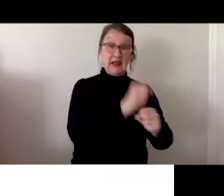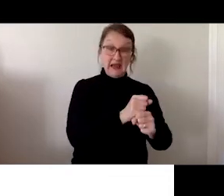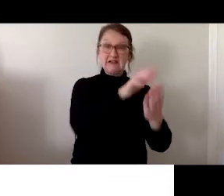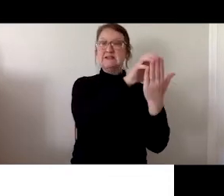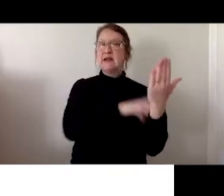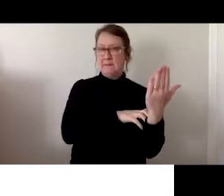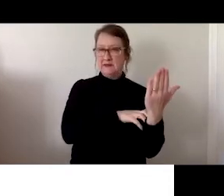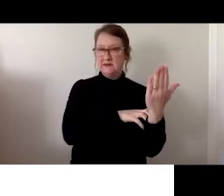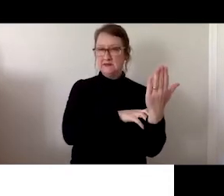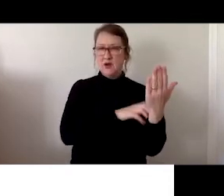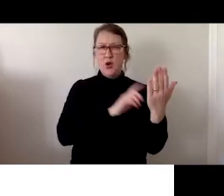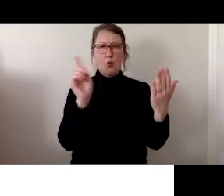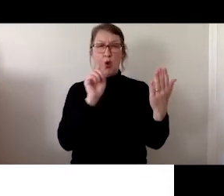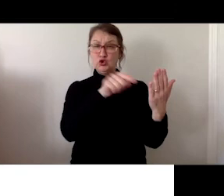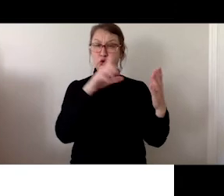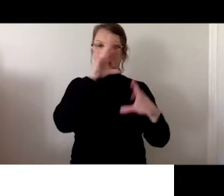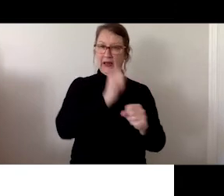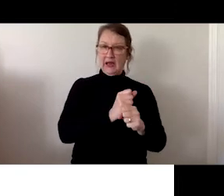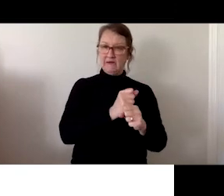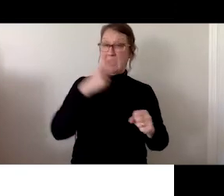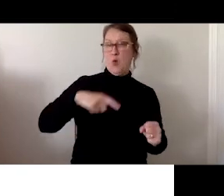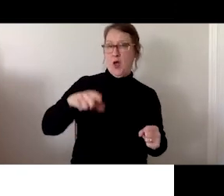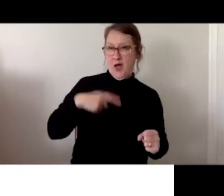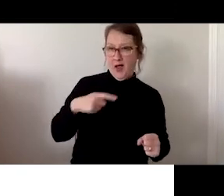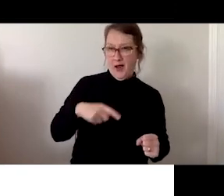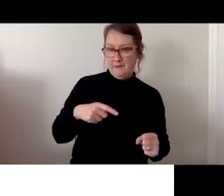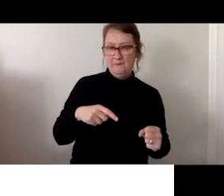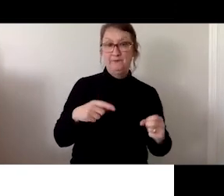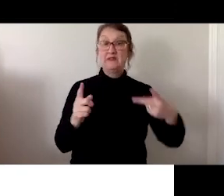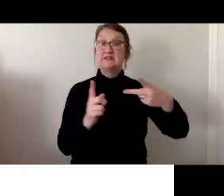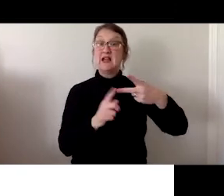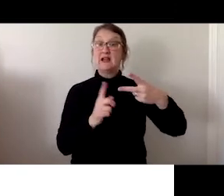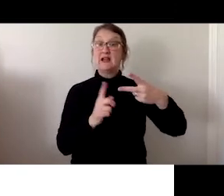Why does your organisation exist? Purpose - what are you going to do?